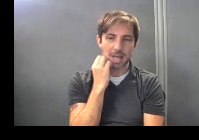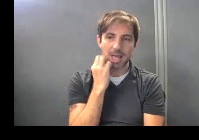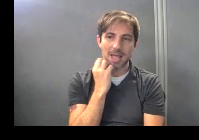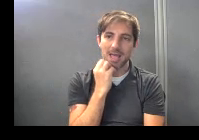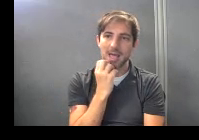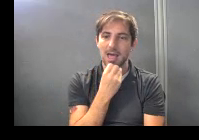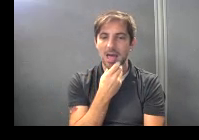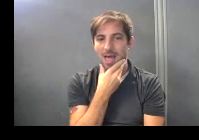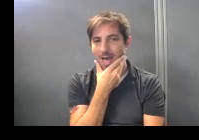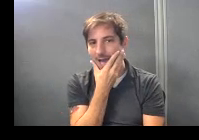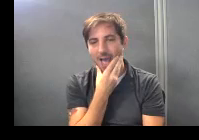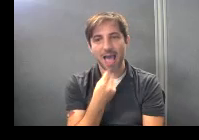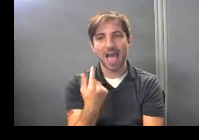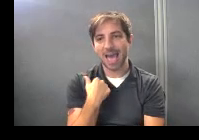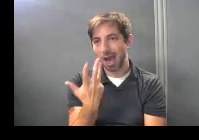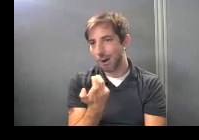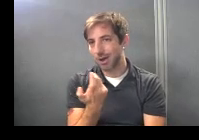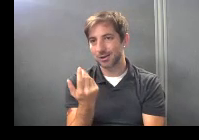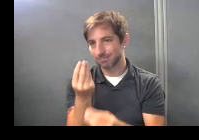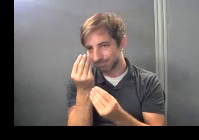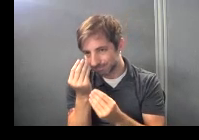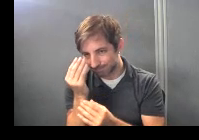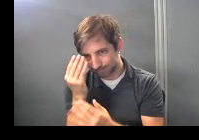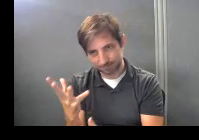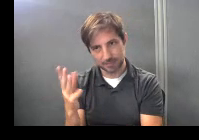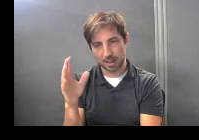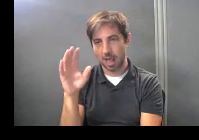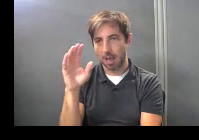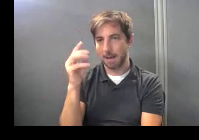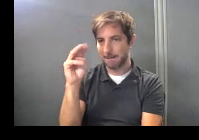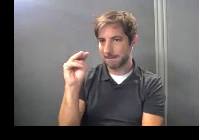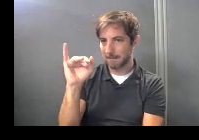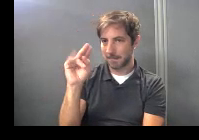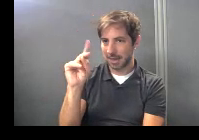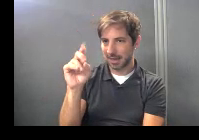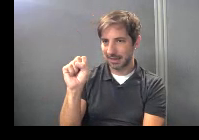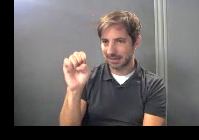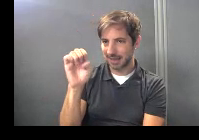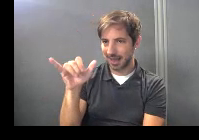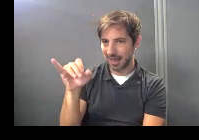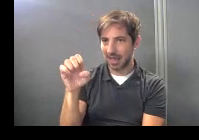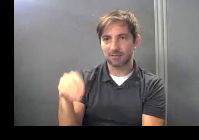I WANT TO GIVE KUDOS TO MINDSEYE FOR PROVIDING ALL OF THE ACCESS TODAY.